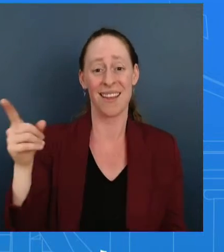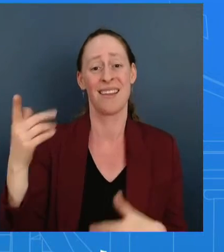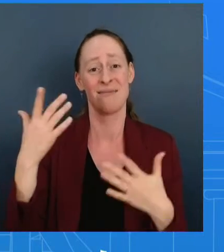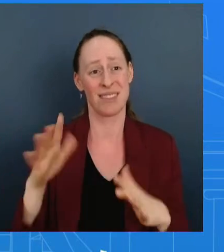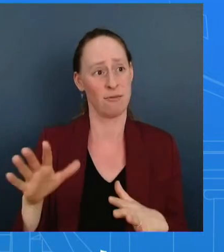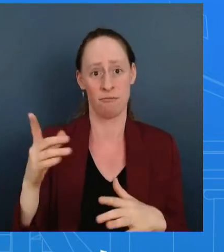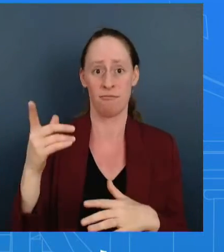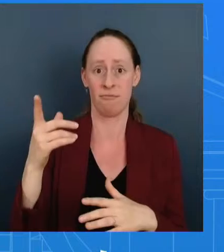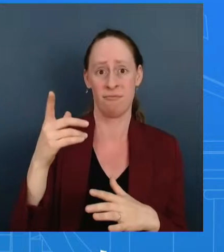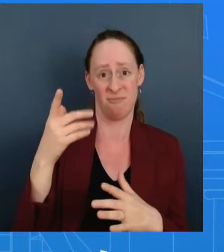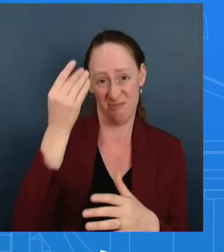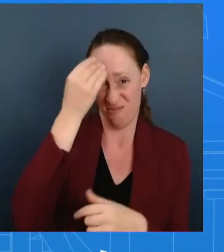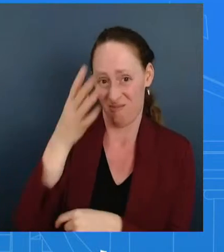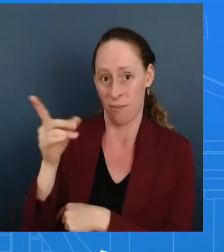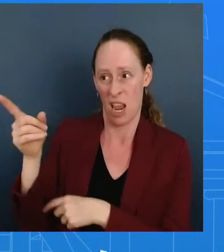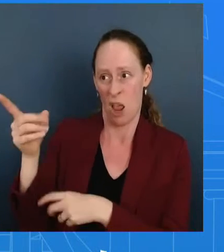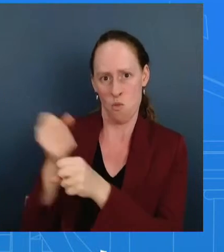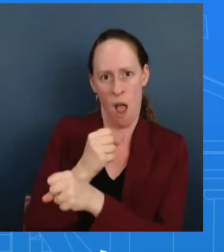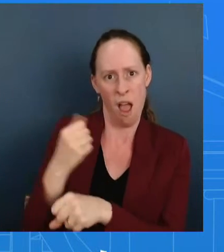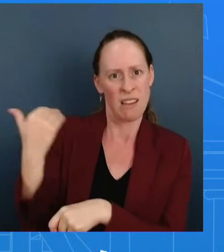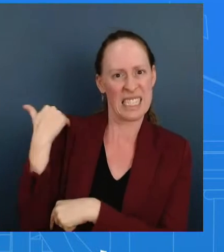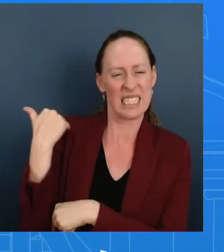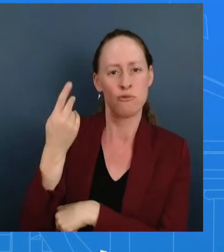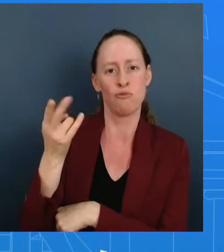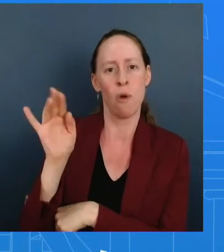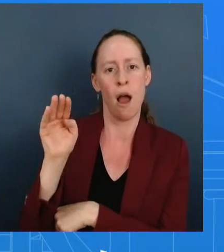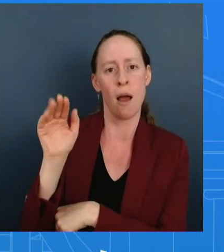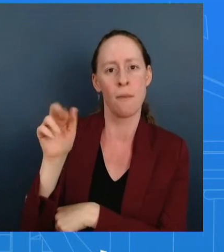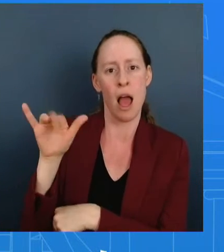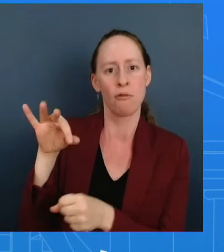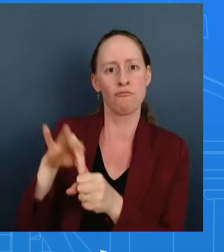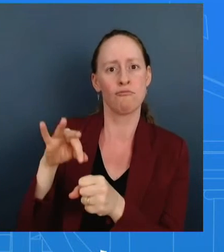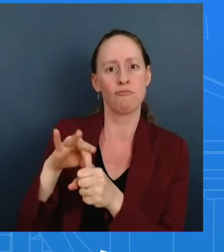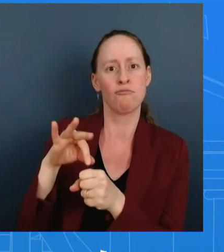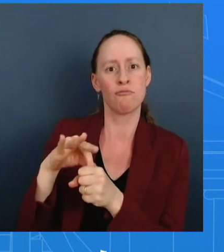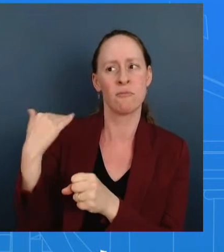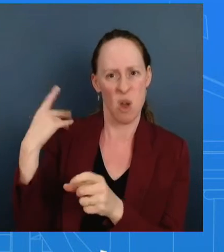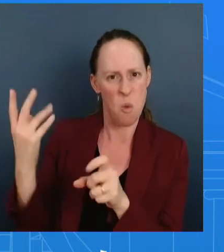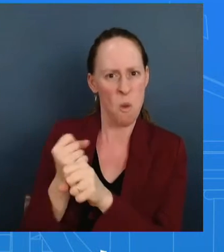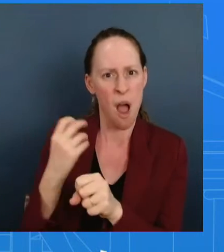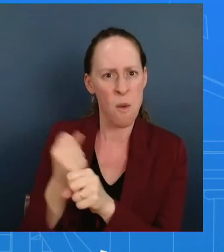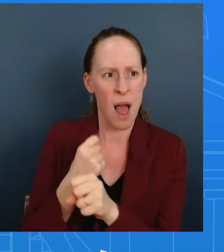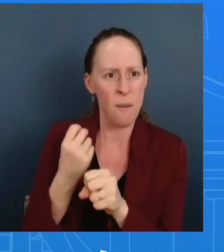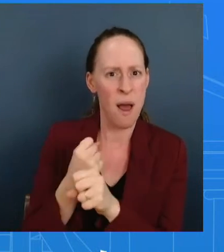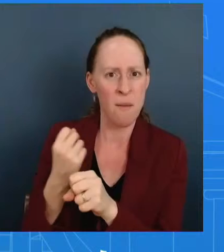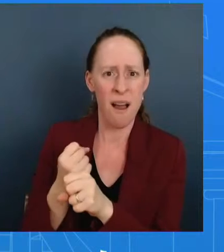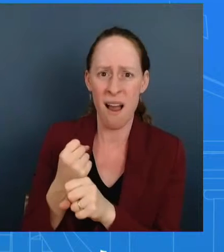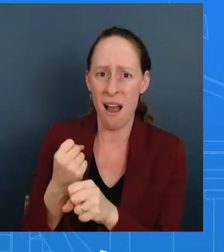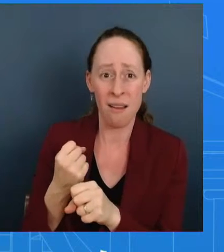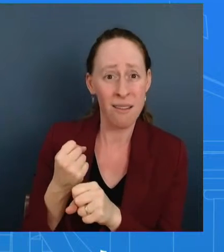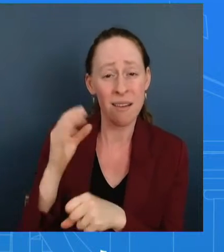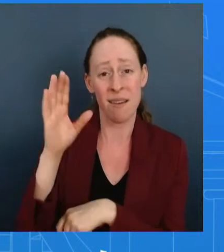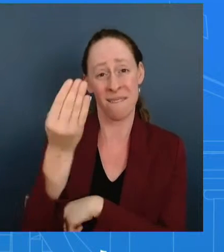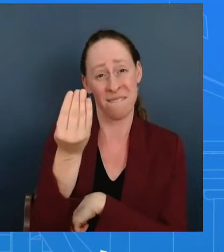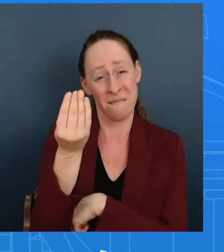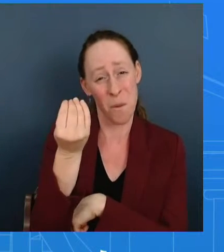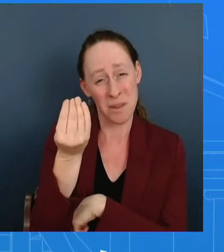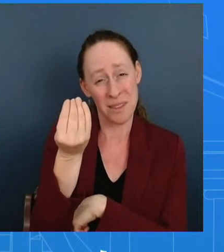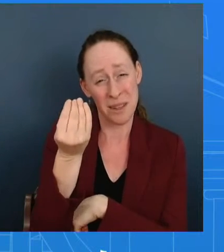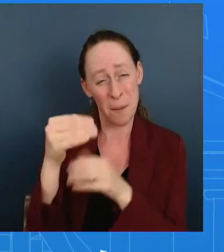87 percent of those votes, certainly. And, look, I don't have any engagements to read out,